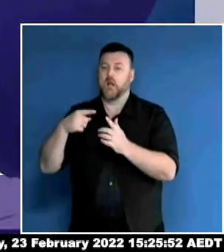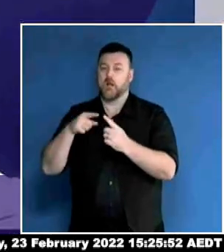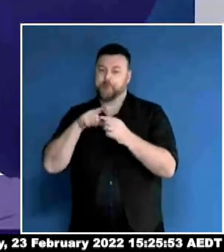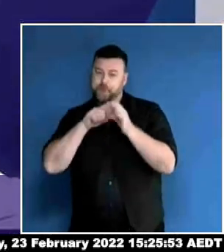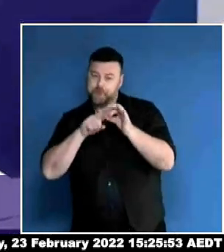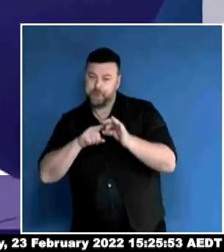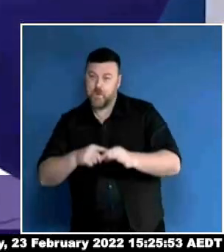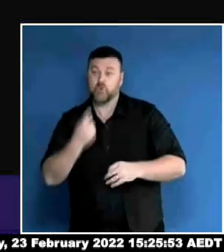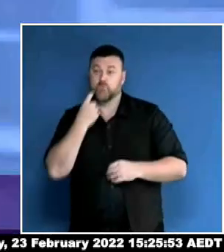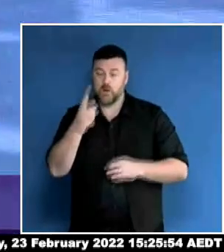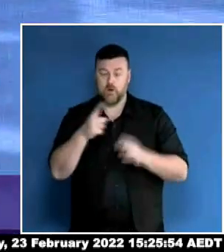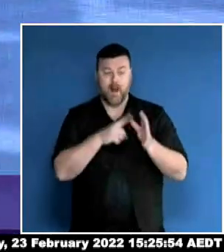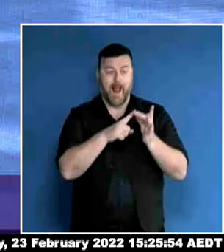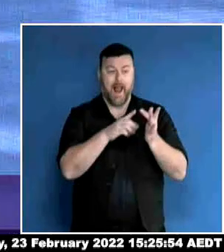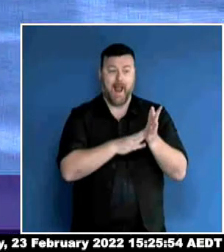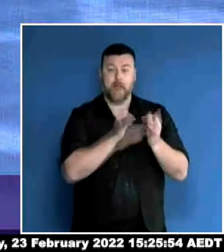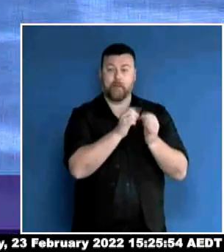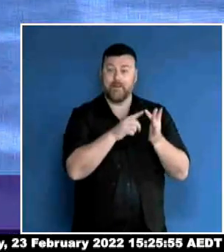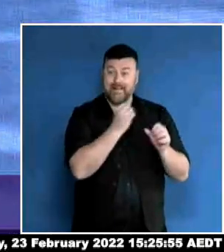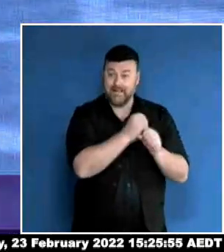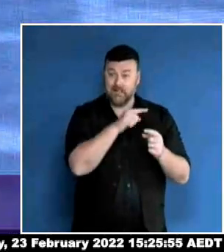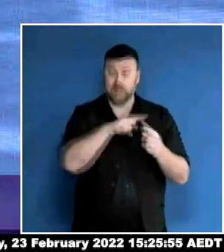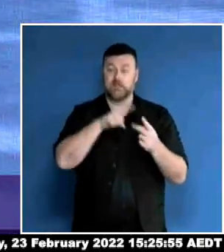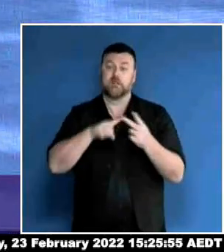and TLH, if the Commission pleases. Thank you very much.